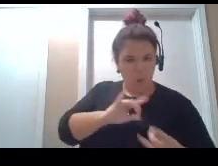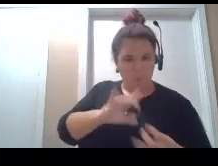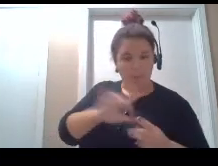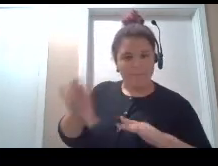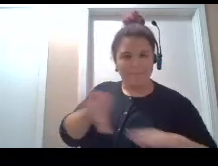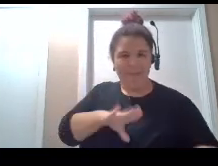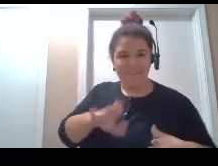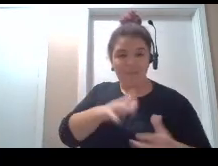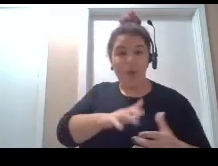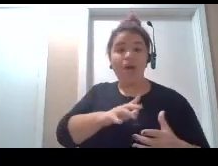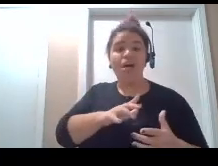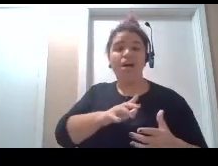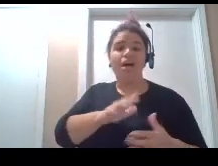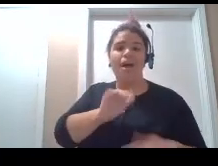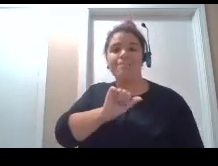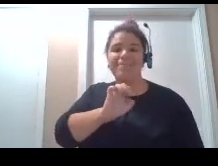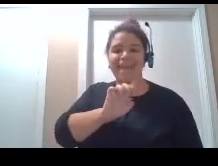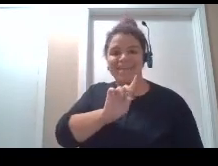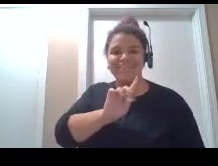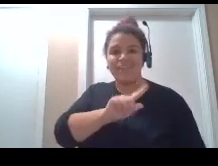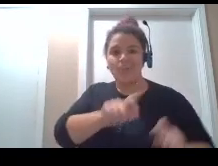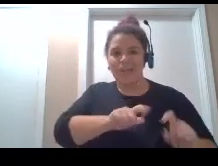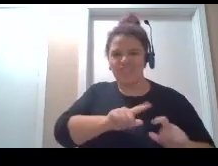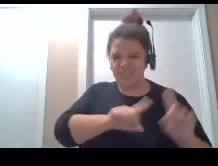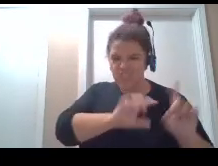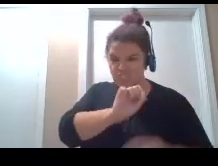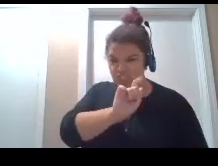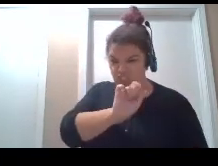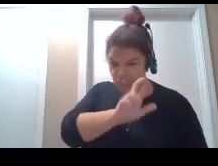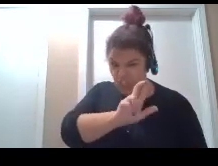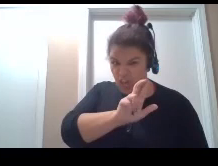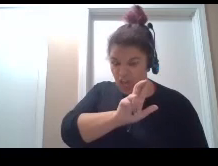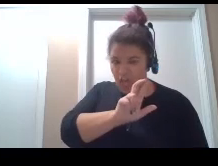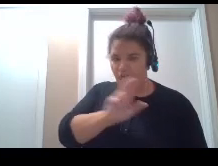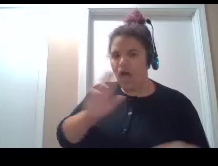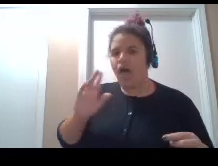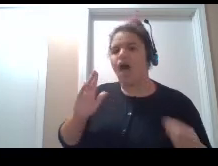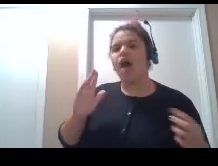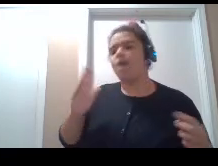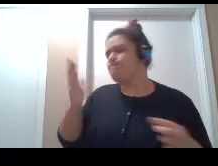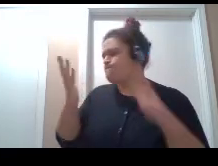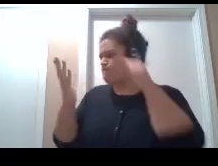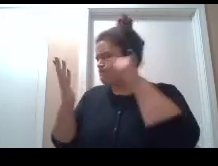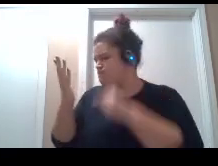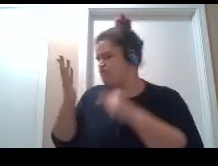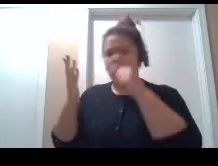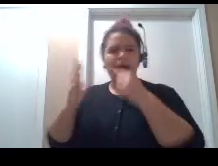Then, using the S.T.A.R. method template in the Behavioral Interview Tip Sheet, help the candidate